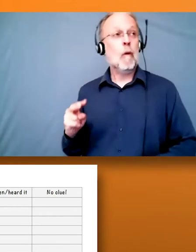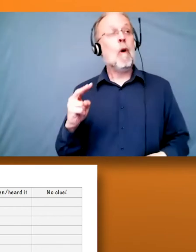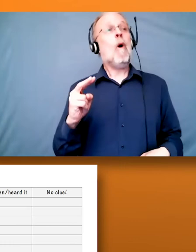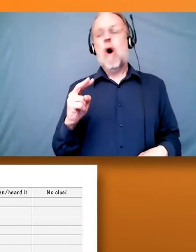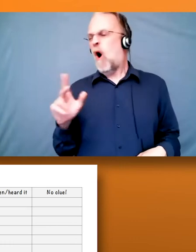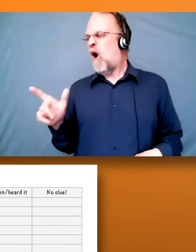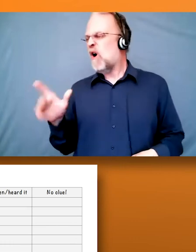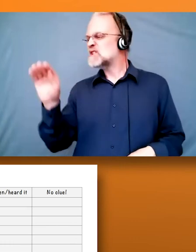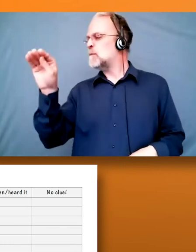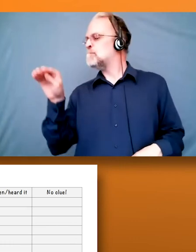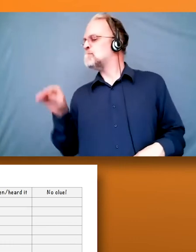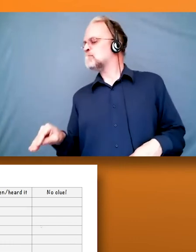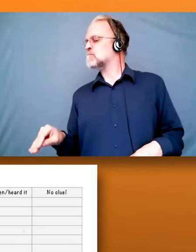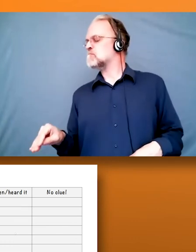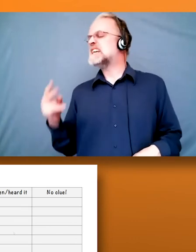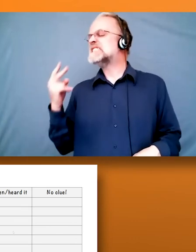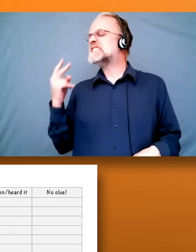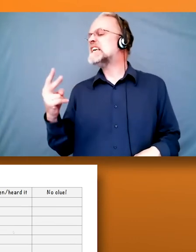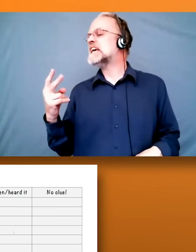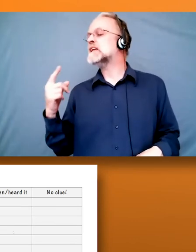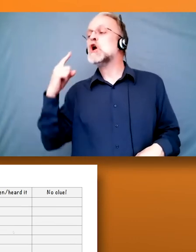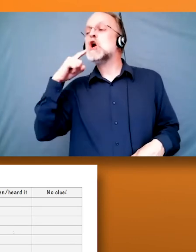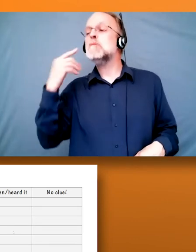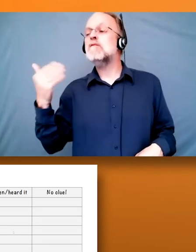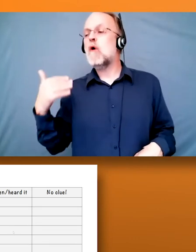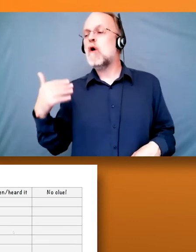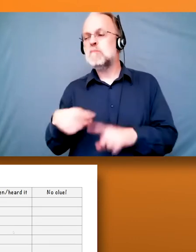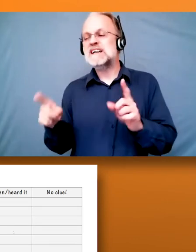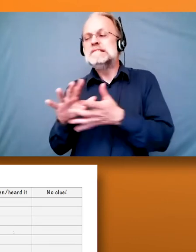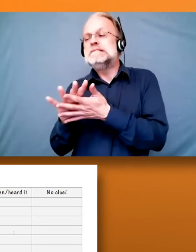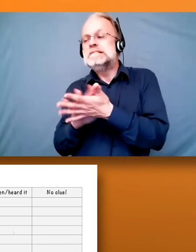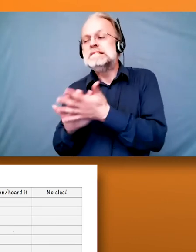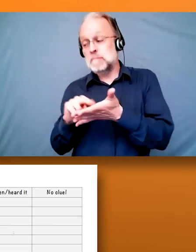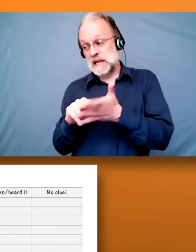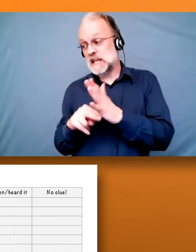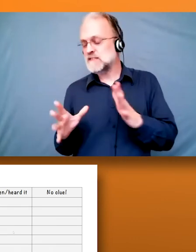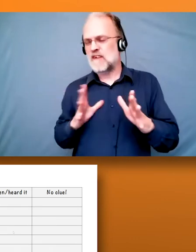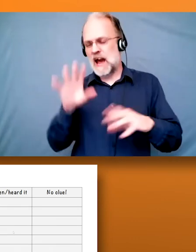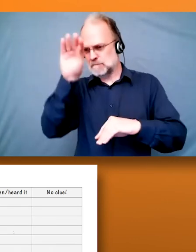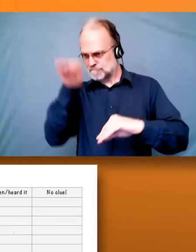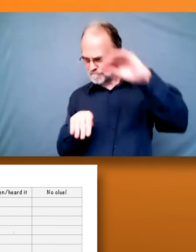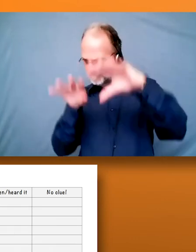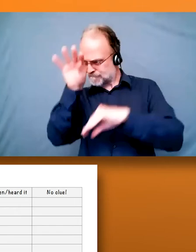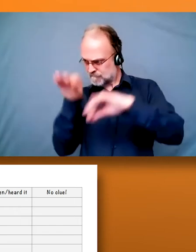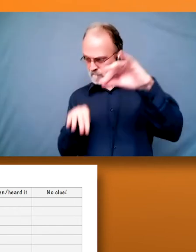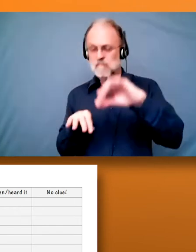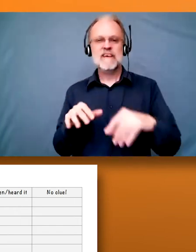so maybe you need to move that down to you've seen it and heard it, but you're not quite sure what it means. Helping them understand